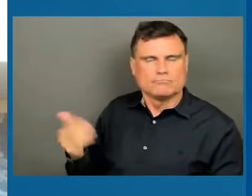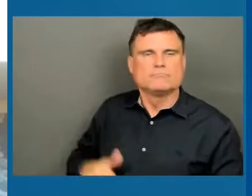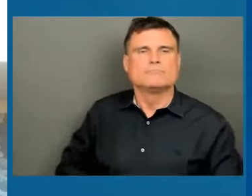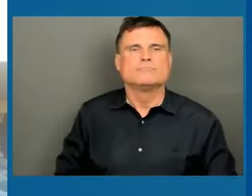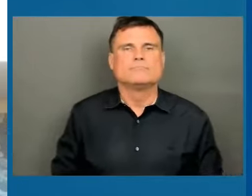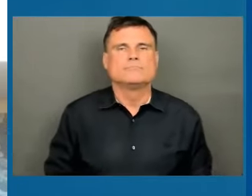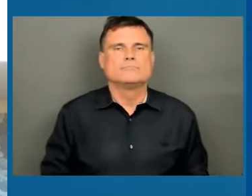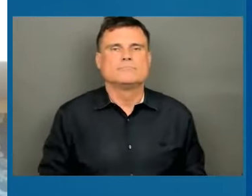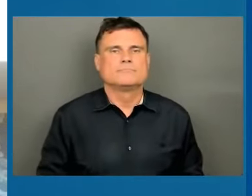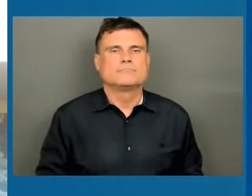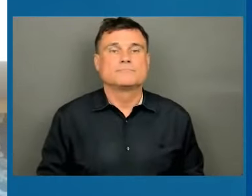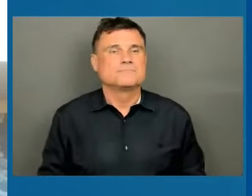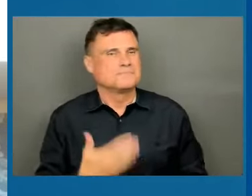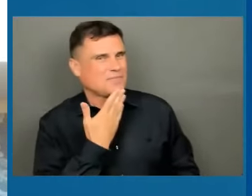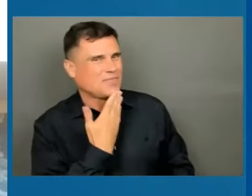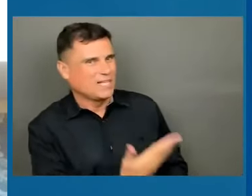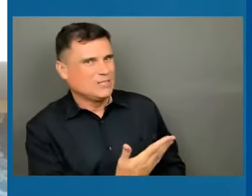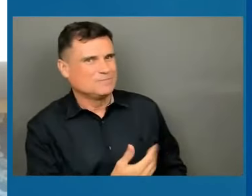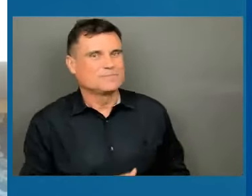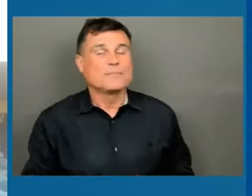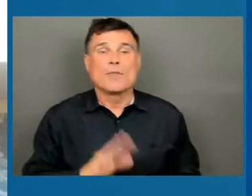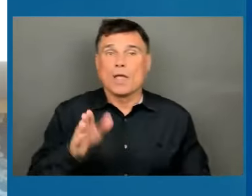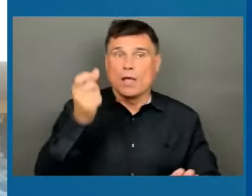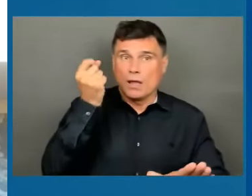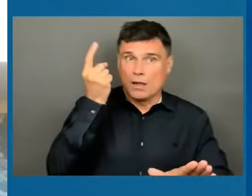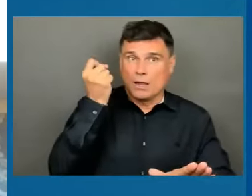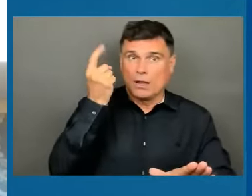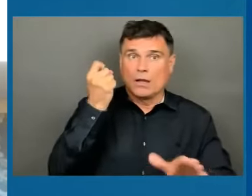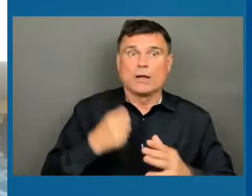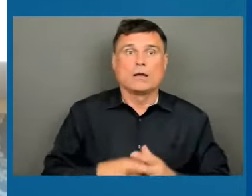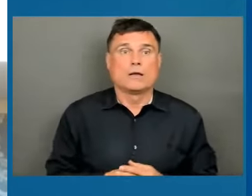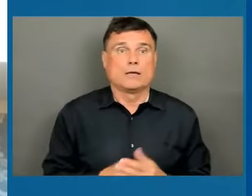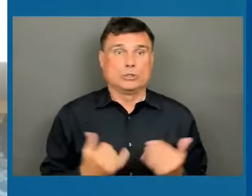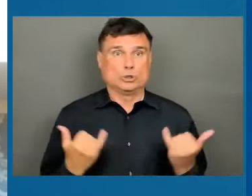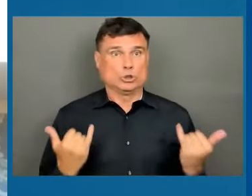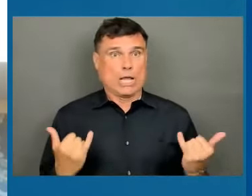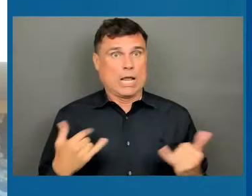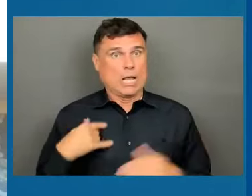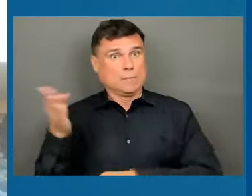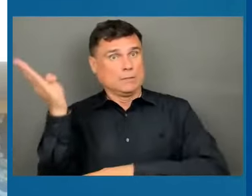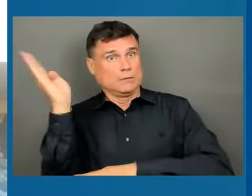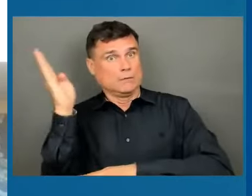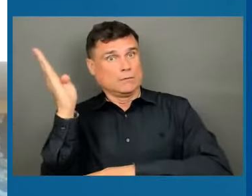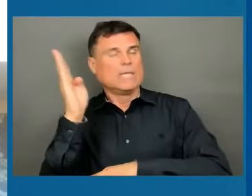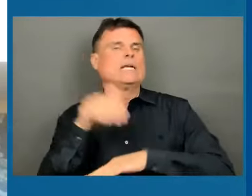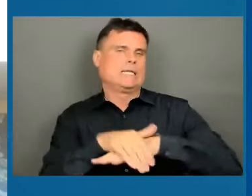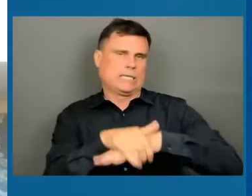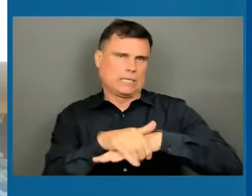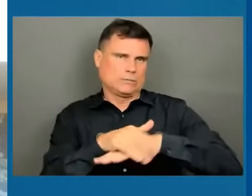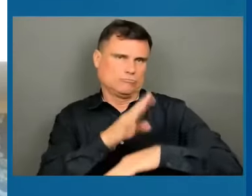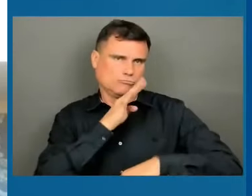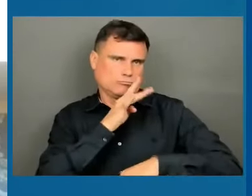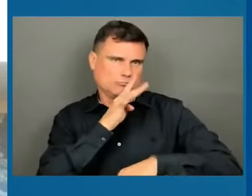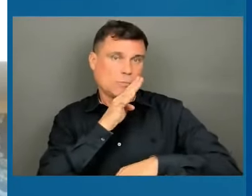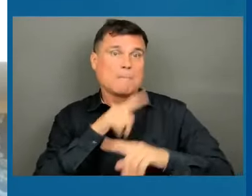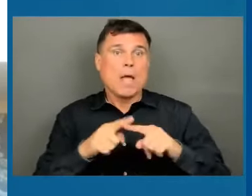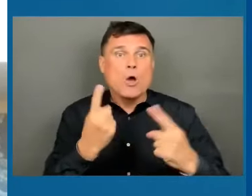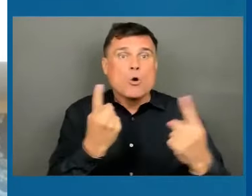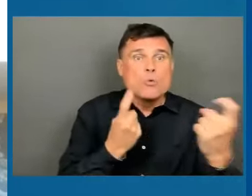briefing will be provided in English, but questions are welcome in either official language and the response will